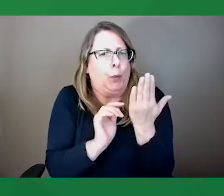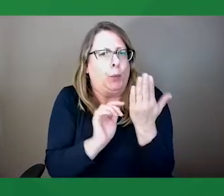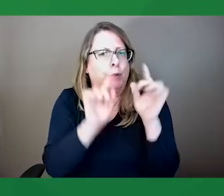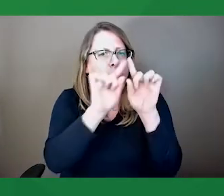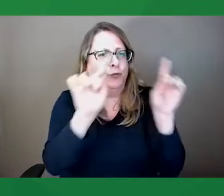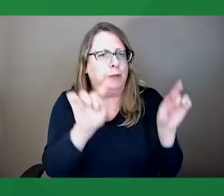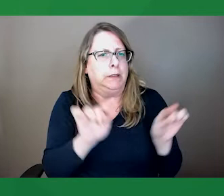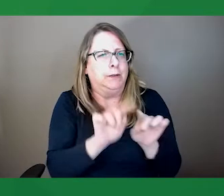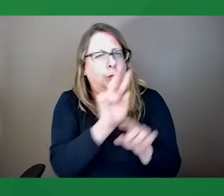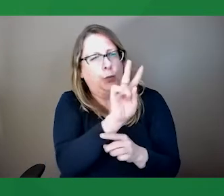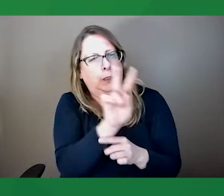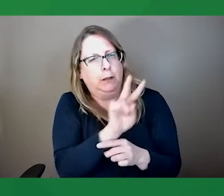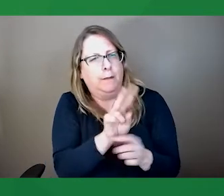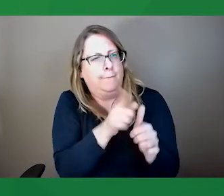just to read the first portion.